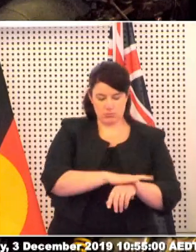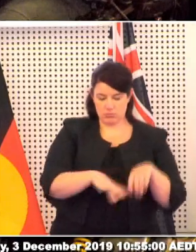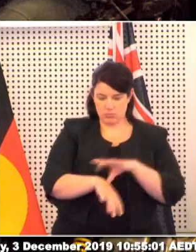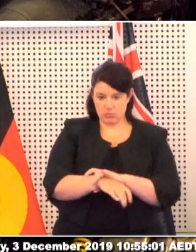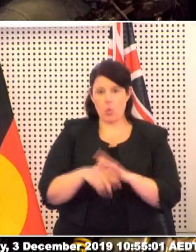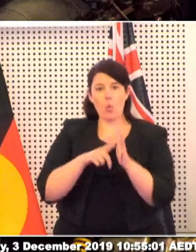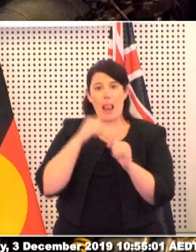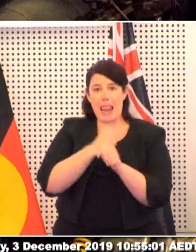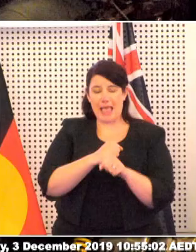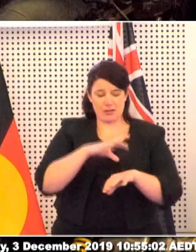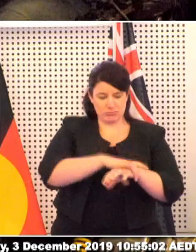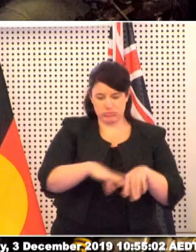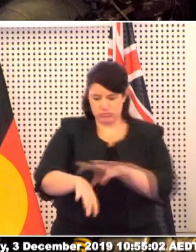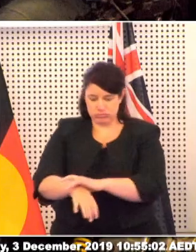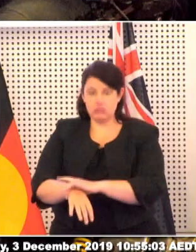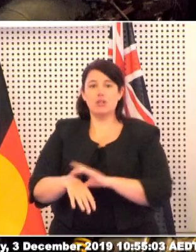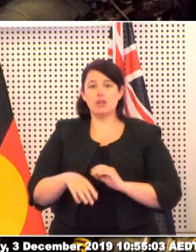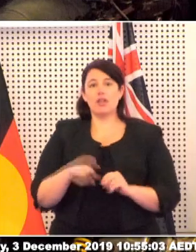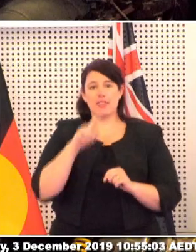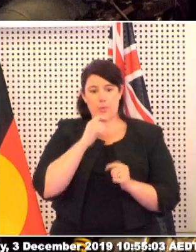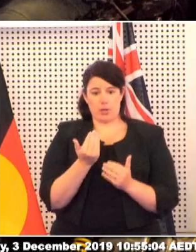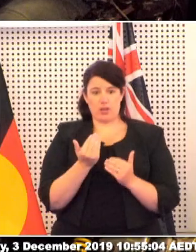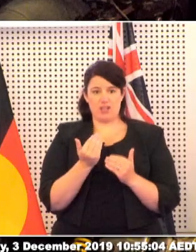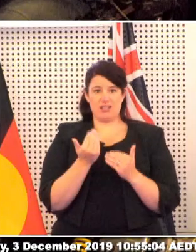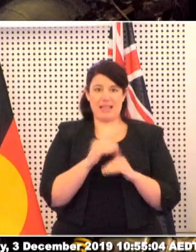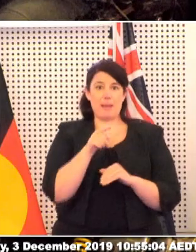prevent, restrict or subdue a person’s movement.